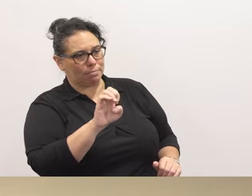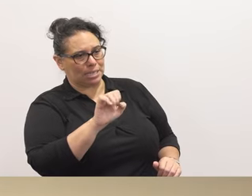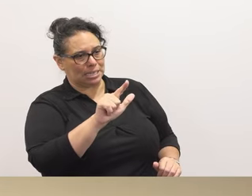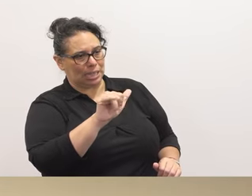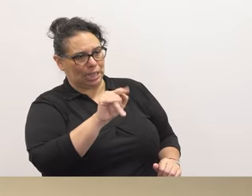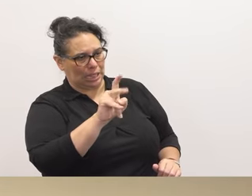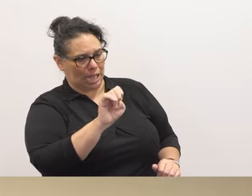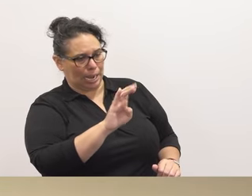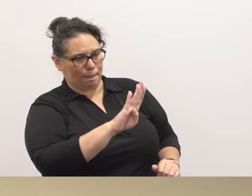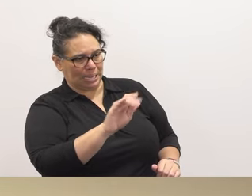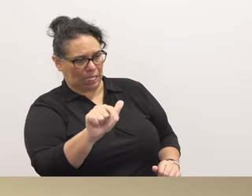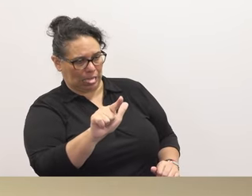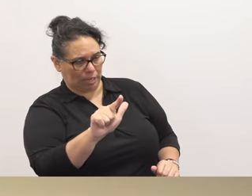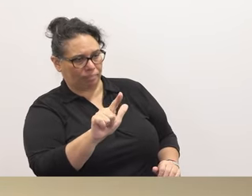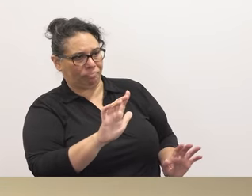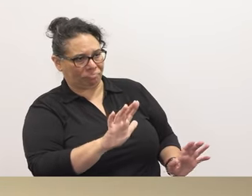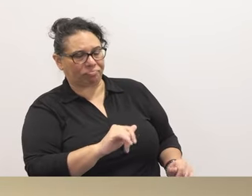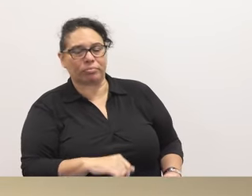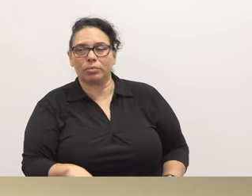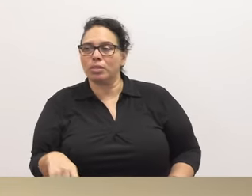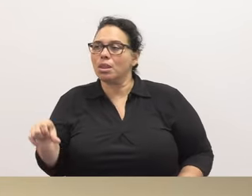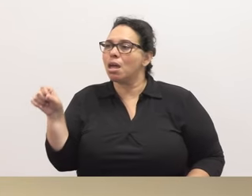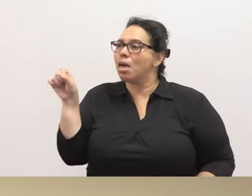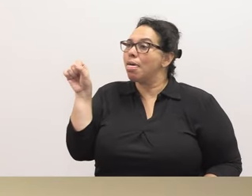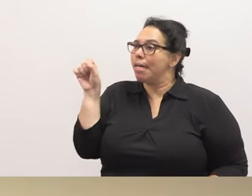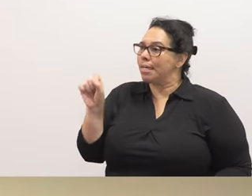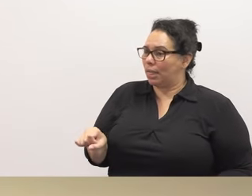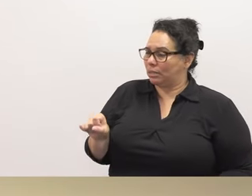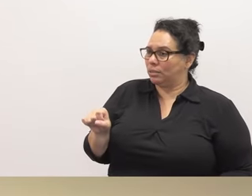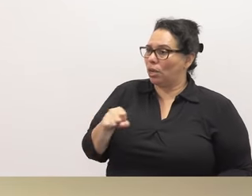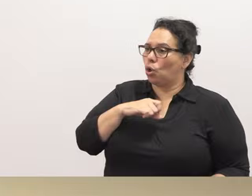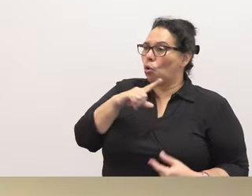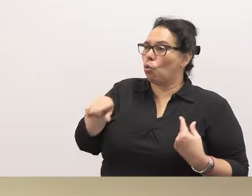So once the board has gotten clear